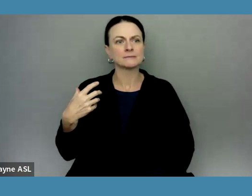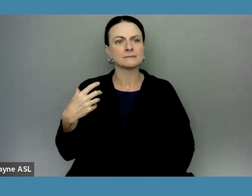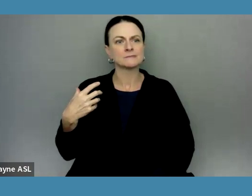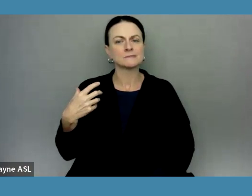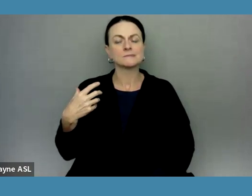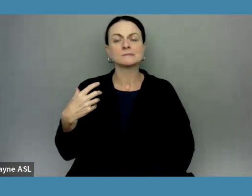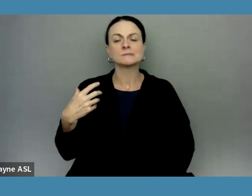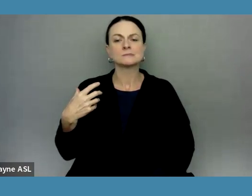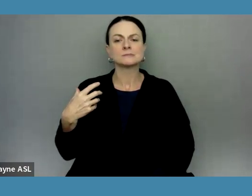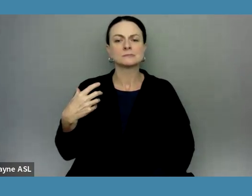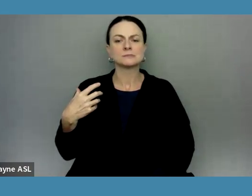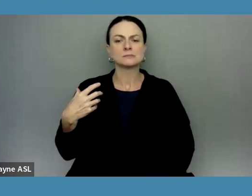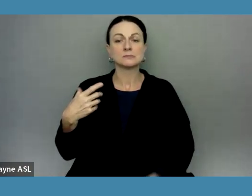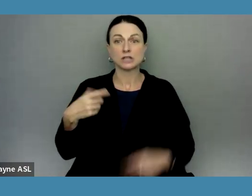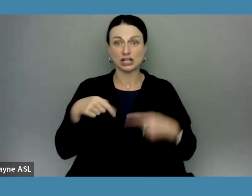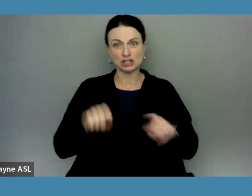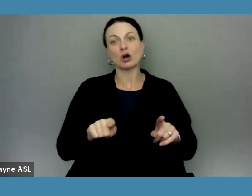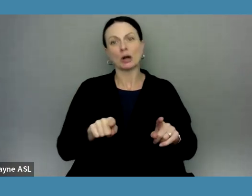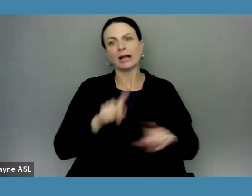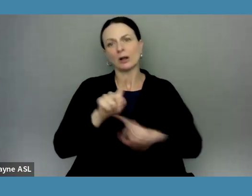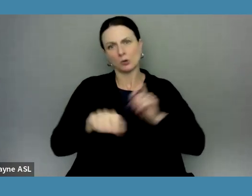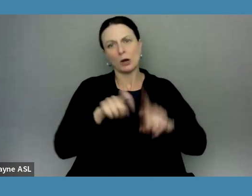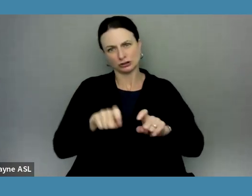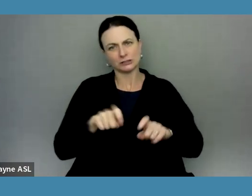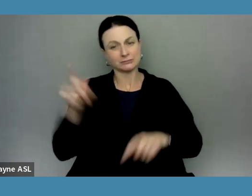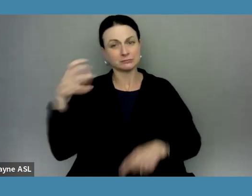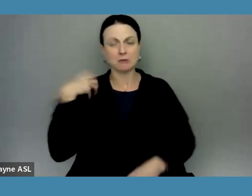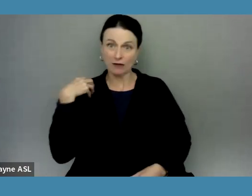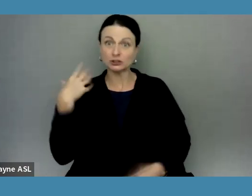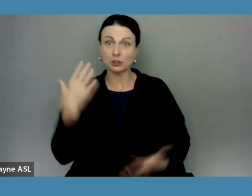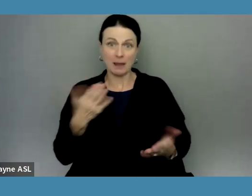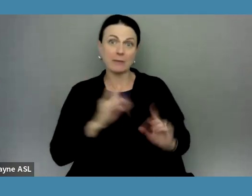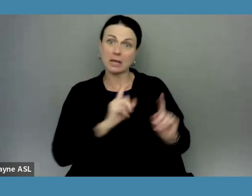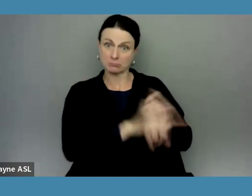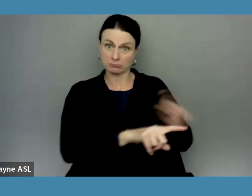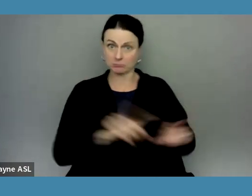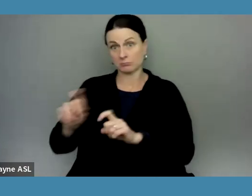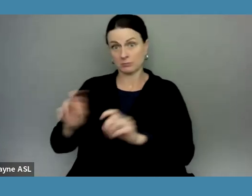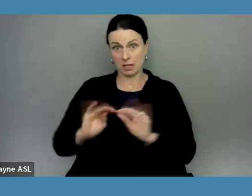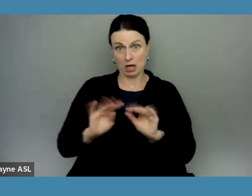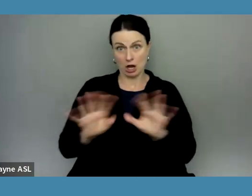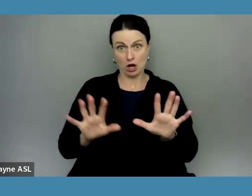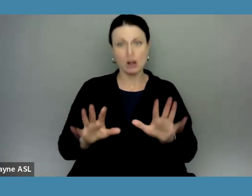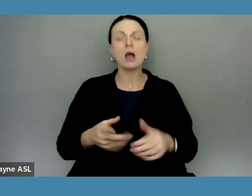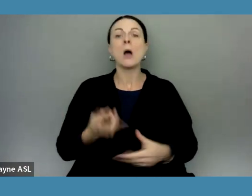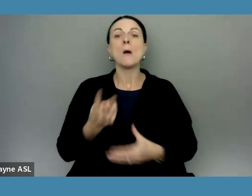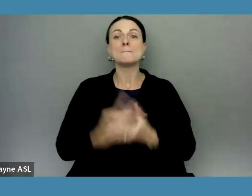on direct and cross examination. Then both sides will give closing statements.